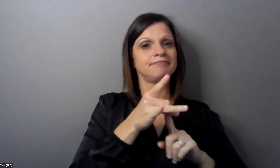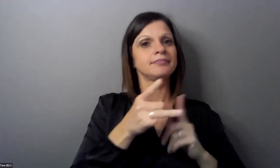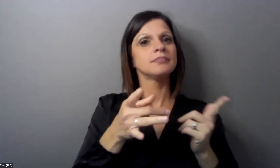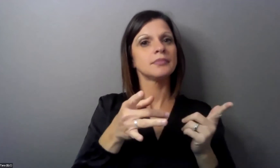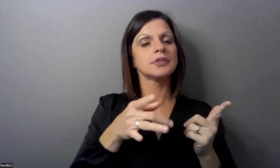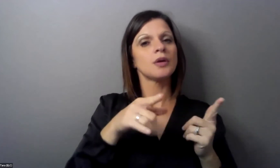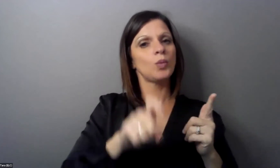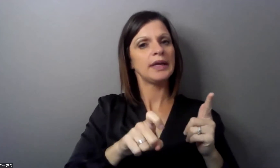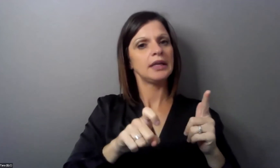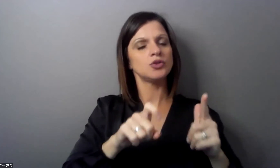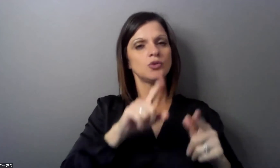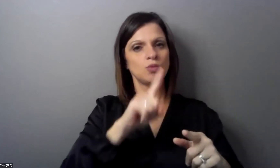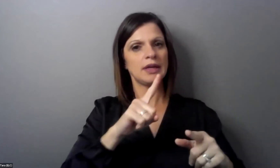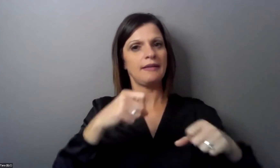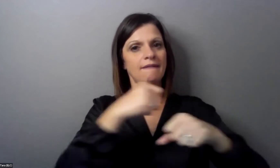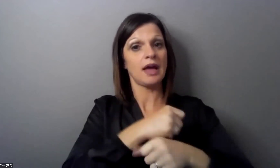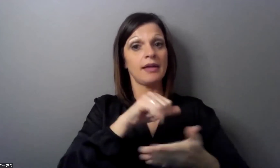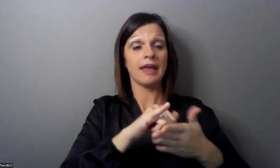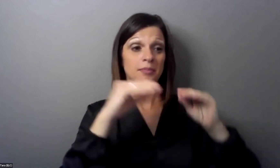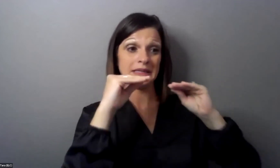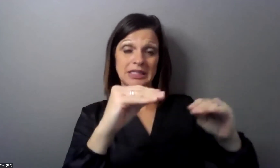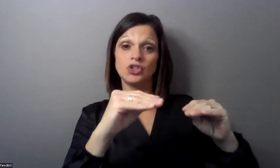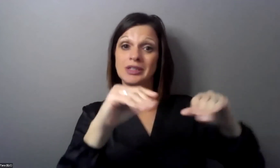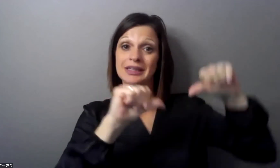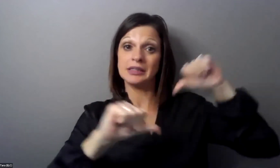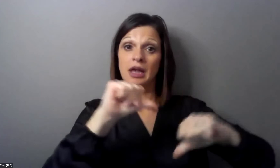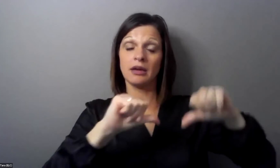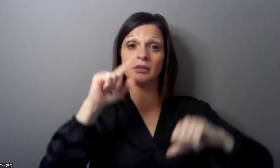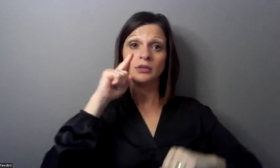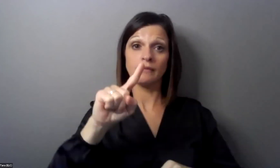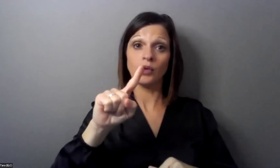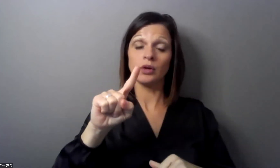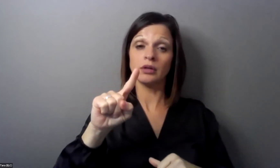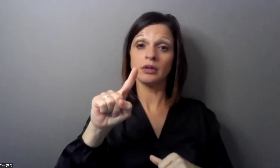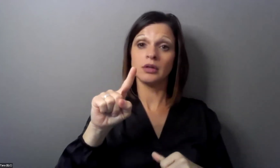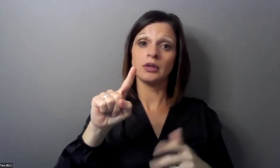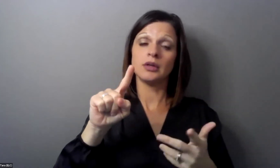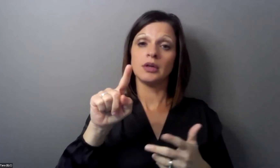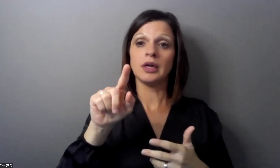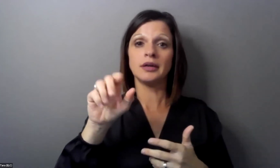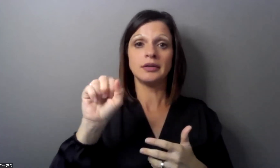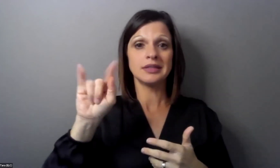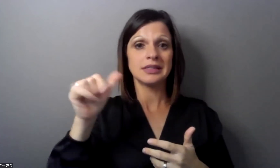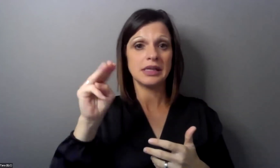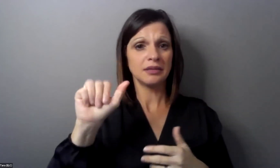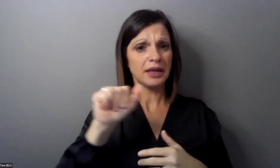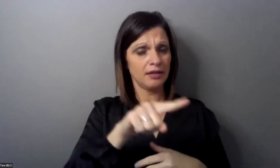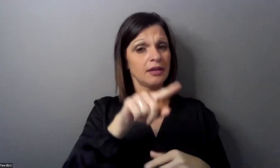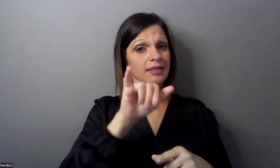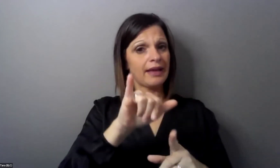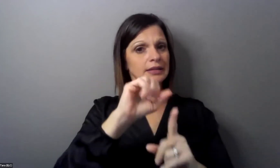the science of addiction – addiction as a chronic disease and an addiction of the brain disease and start that very early in their education.